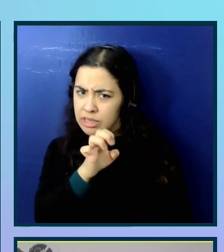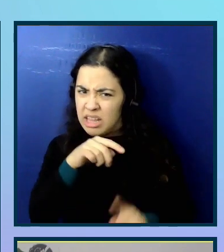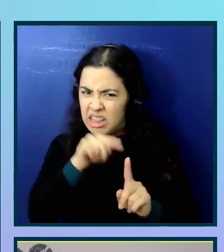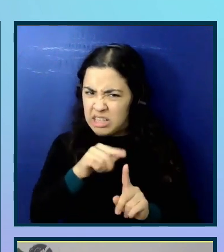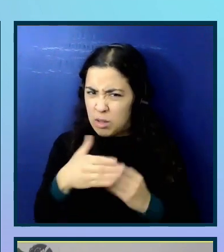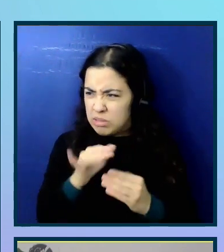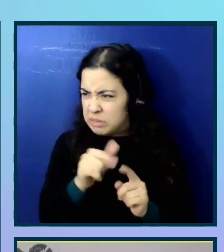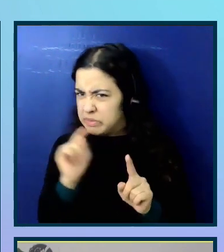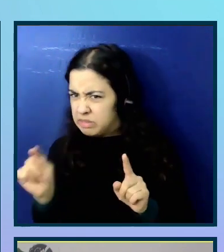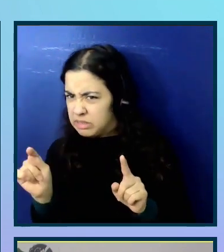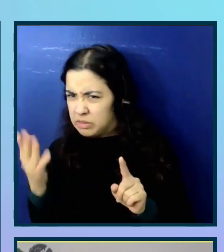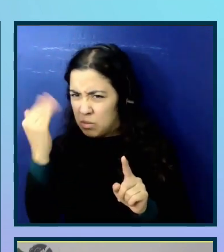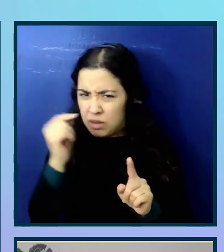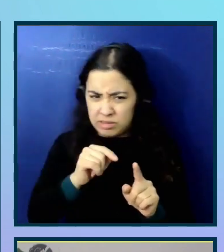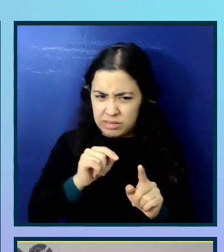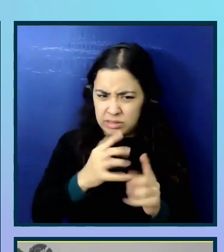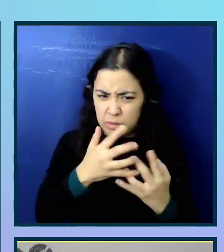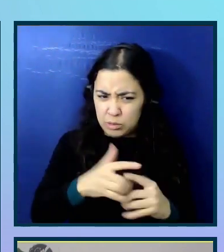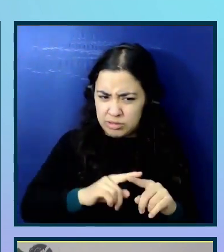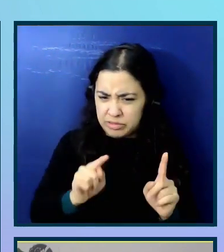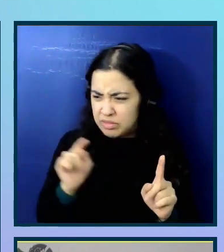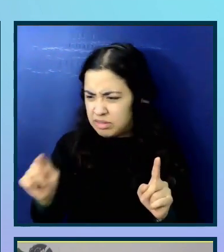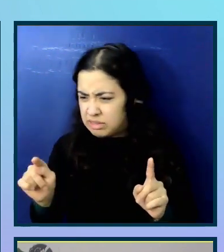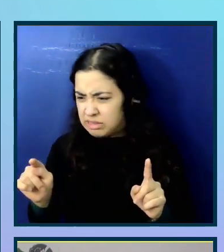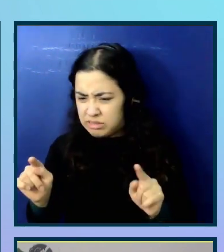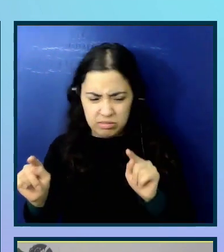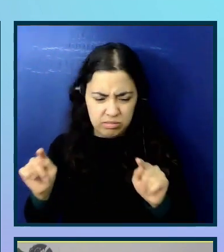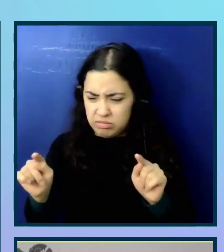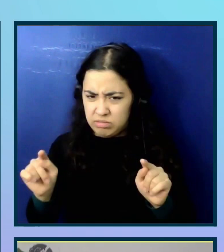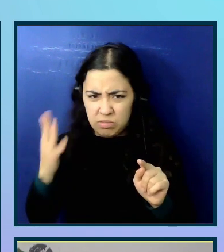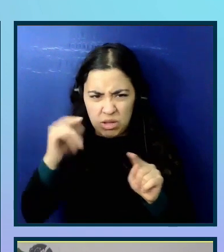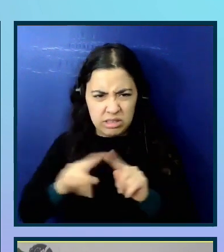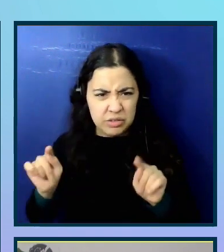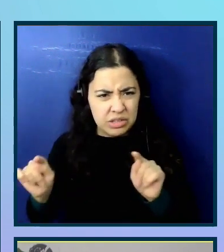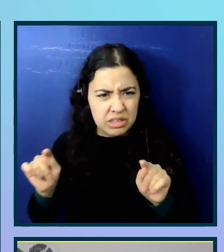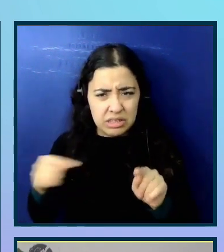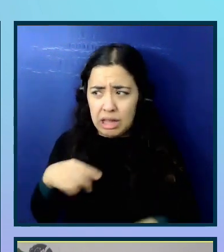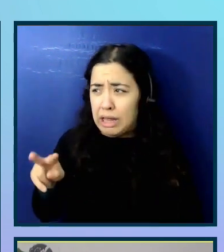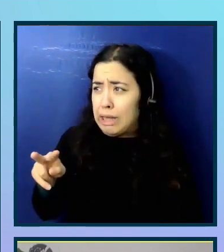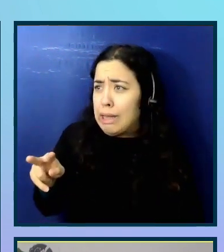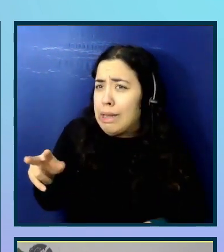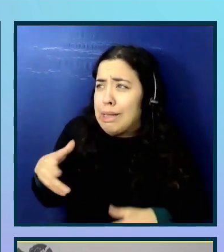Why is this working differently? It's like, because you're right.